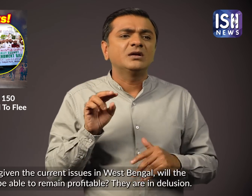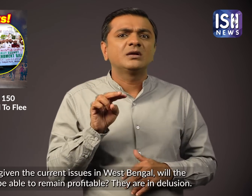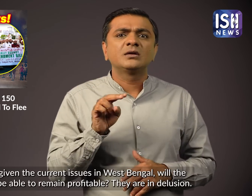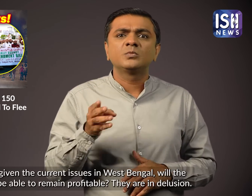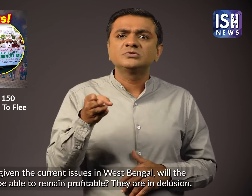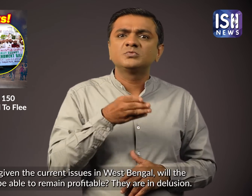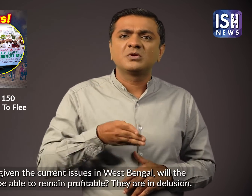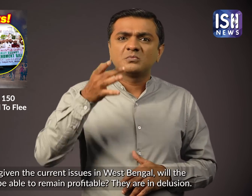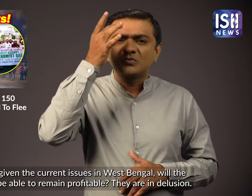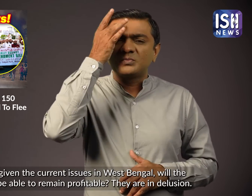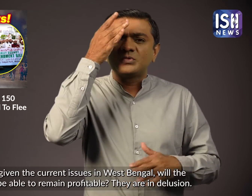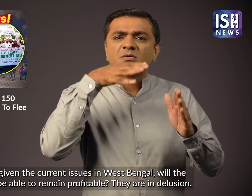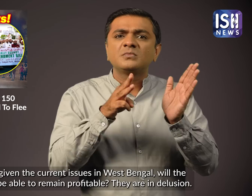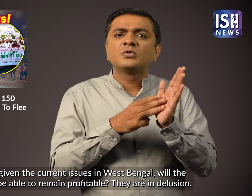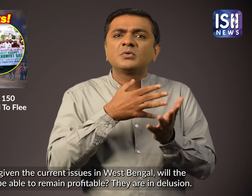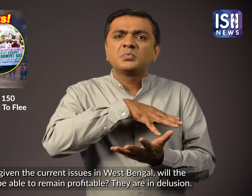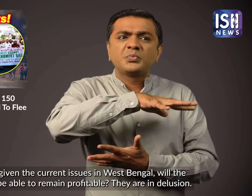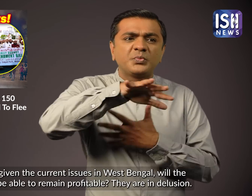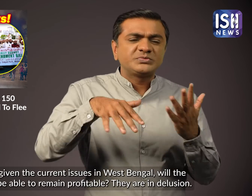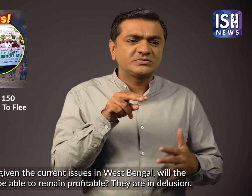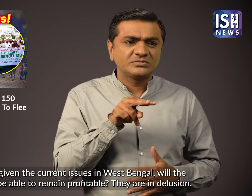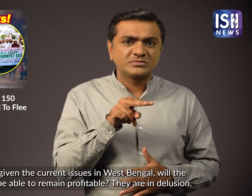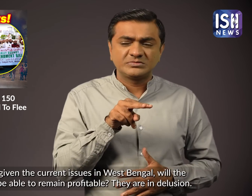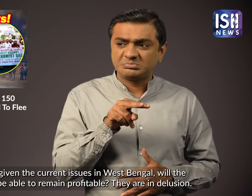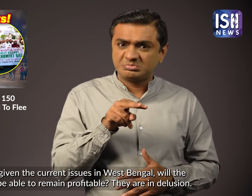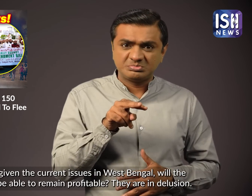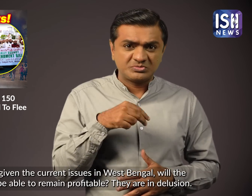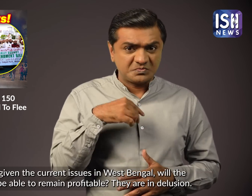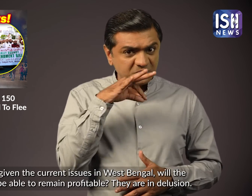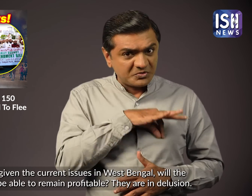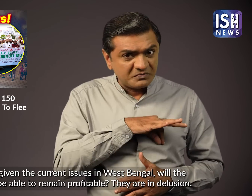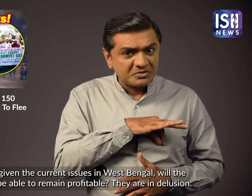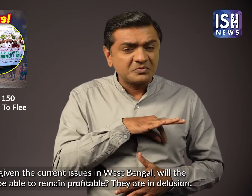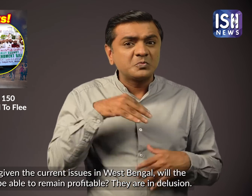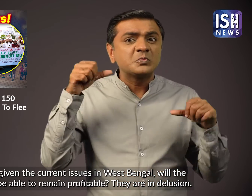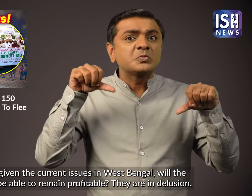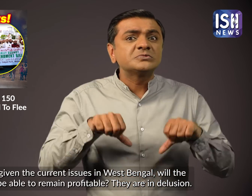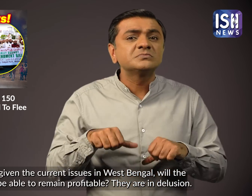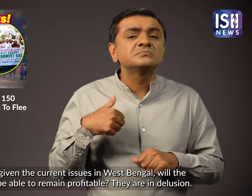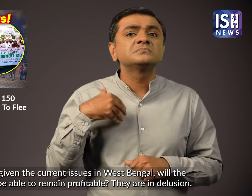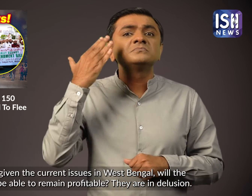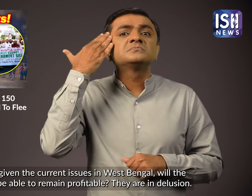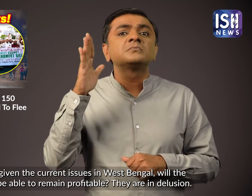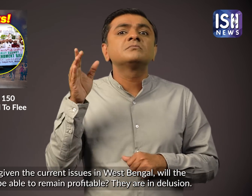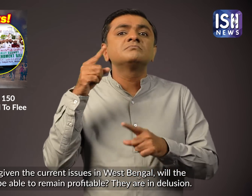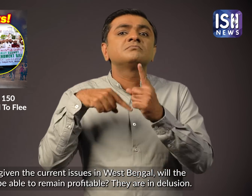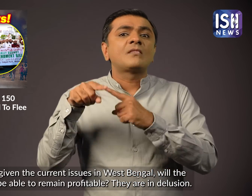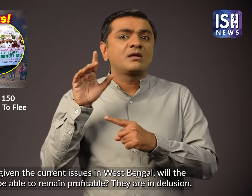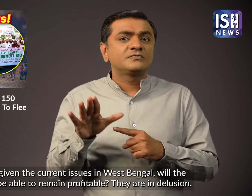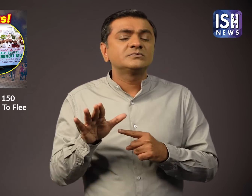However, given the current issues in West Bengal, will the companies be able to remain profitable? They are in delusion.